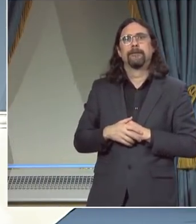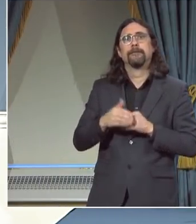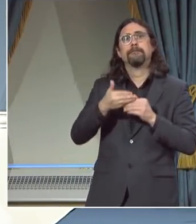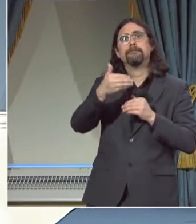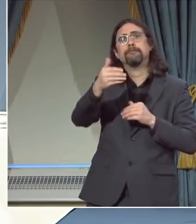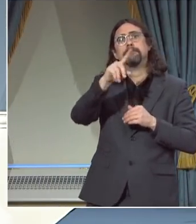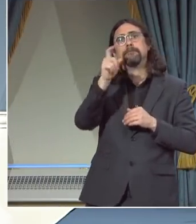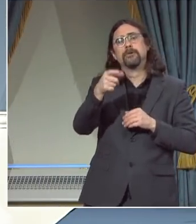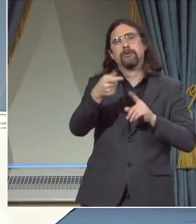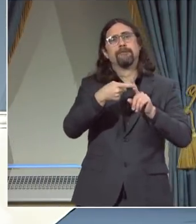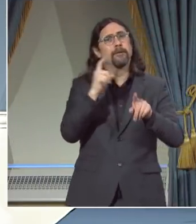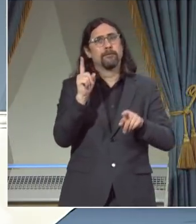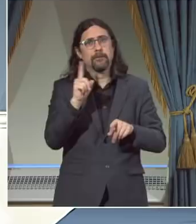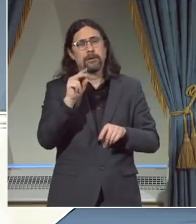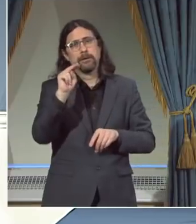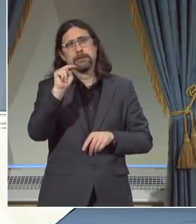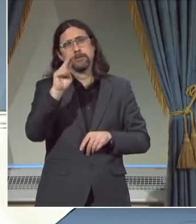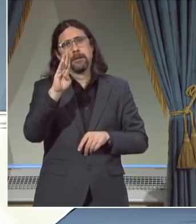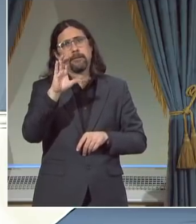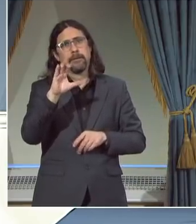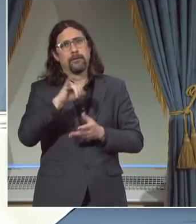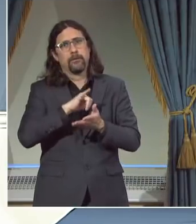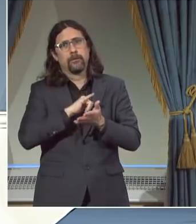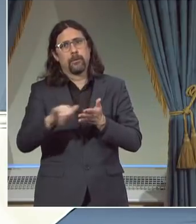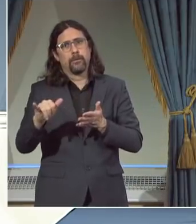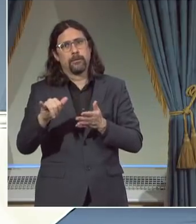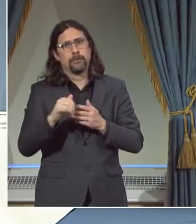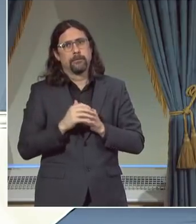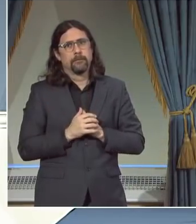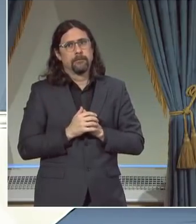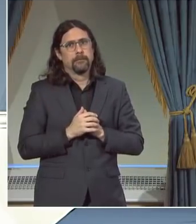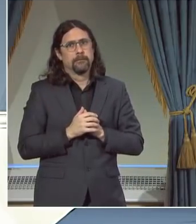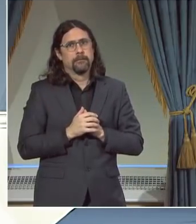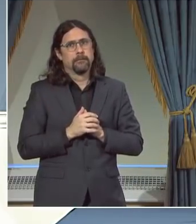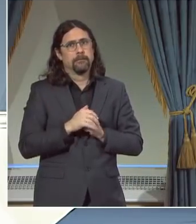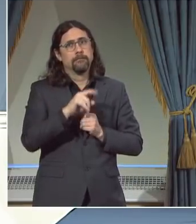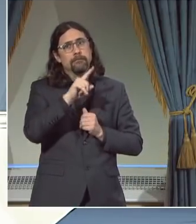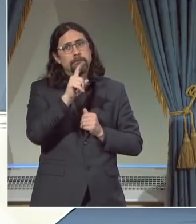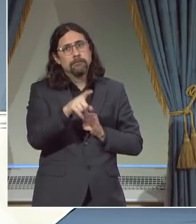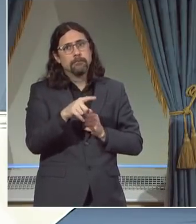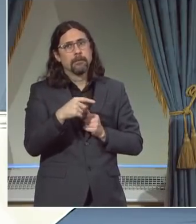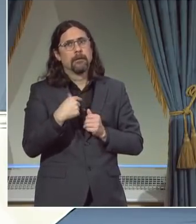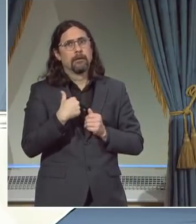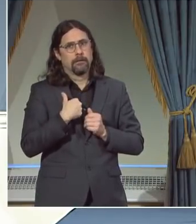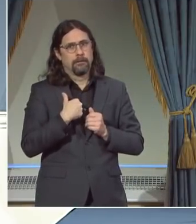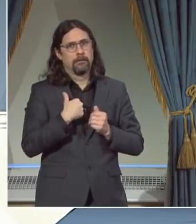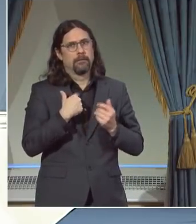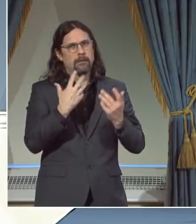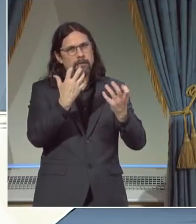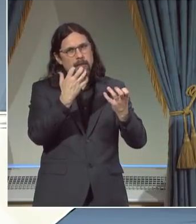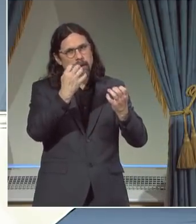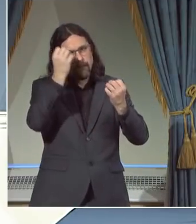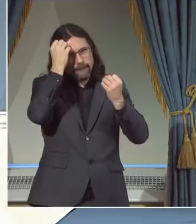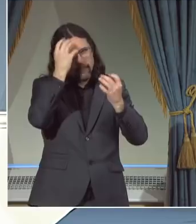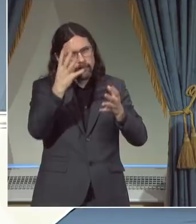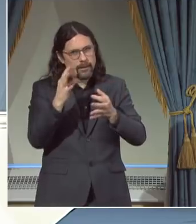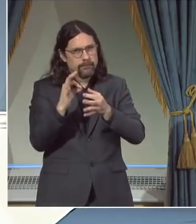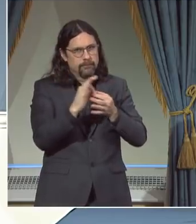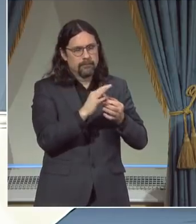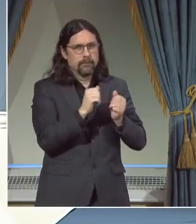GOOD AFTERNOON TO YOU. I'M LOOKING TO GET INFRMOAIOTN